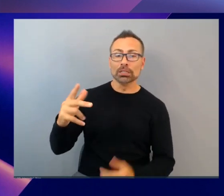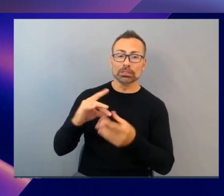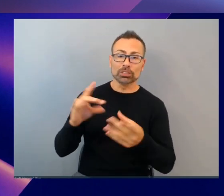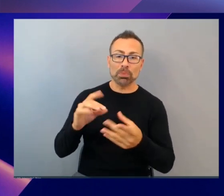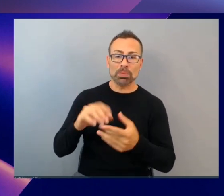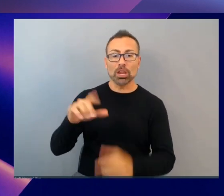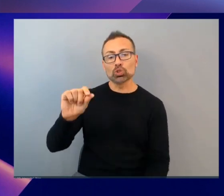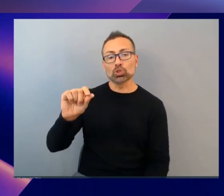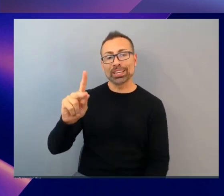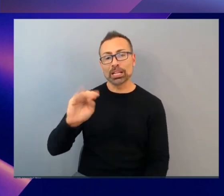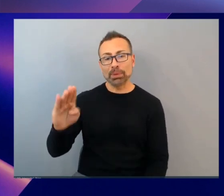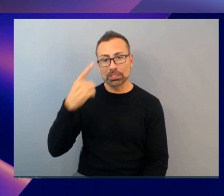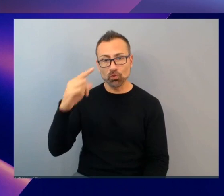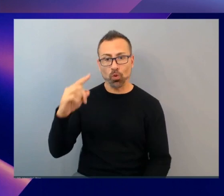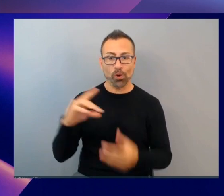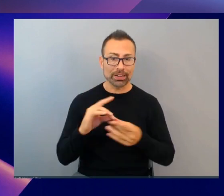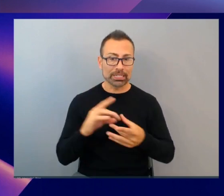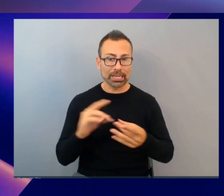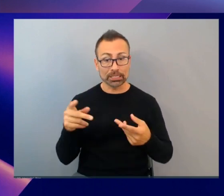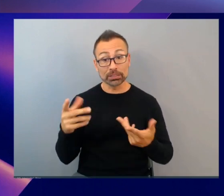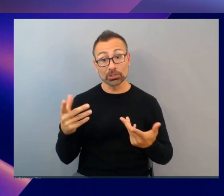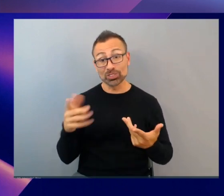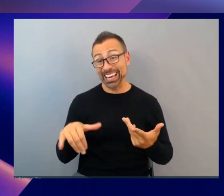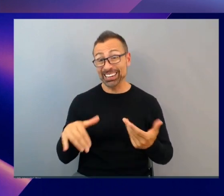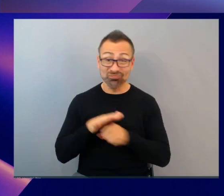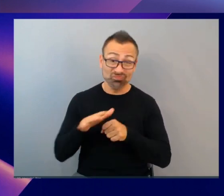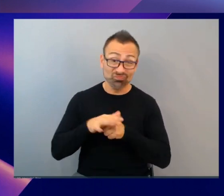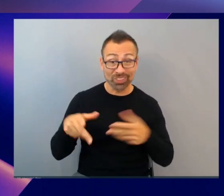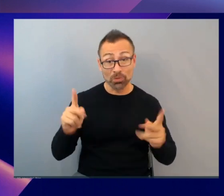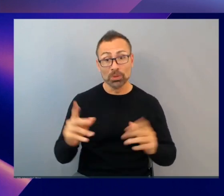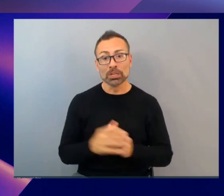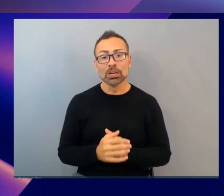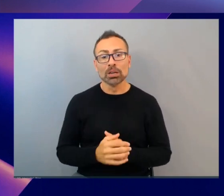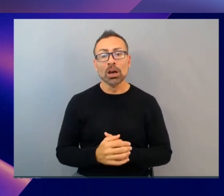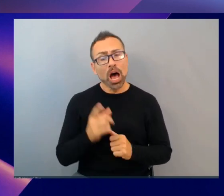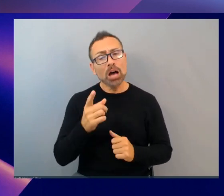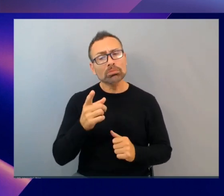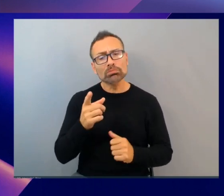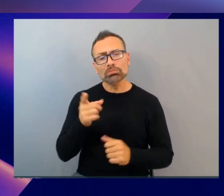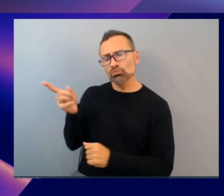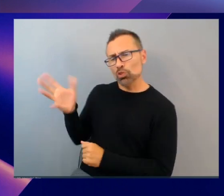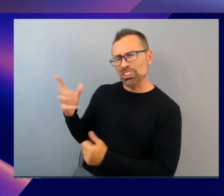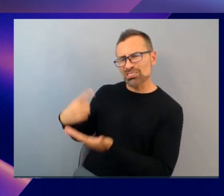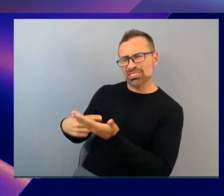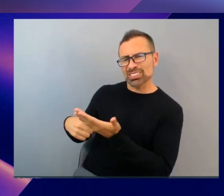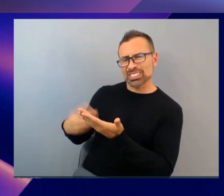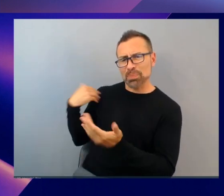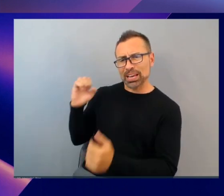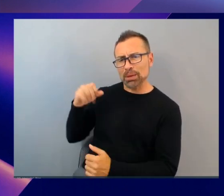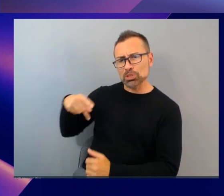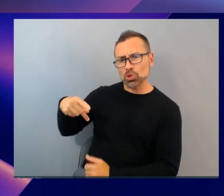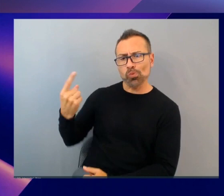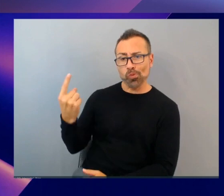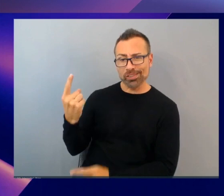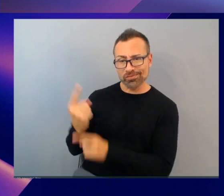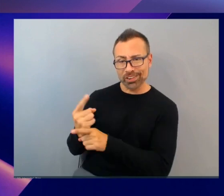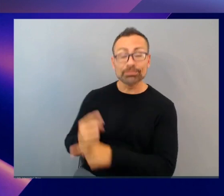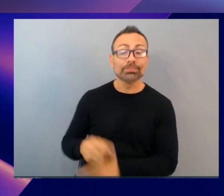It's more than sufficient, right? And you talked about that in episode one. We did, we did. - So if you haven't seen that, go back and watch episode one for "Cloud Quest"